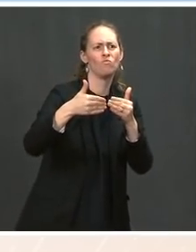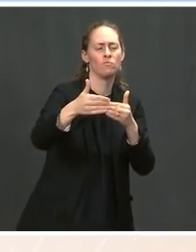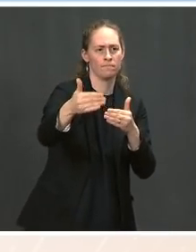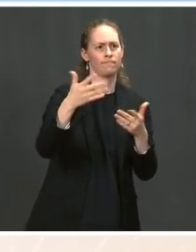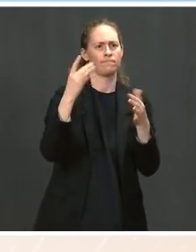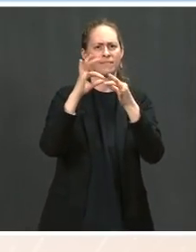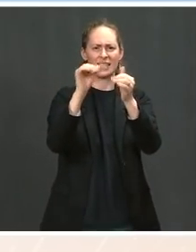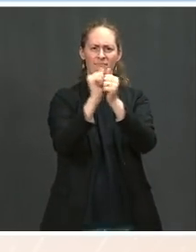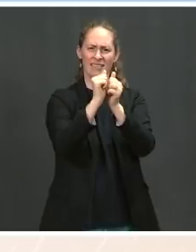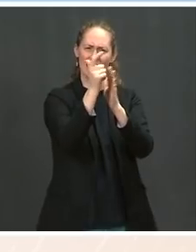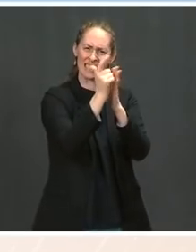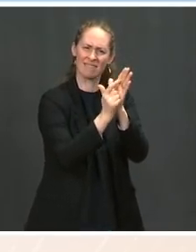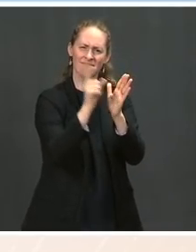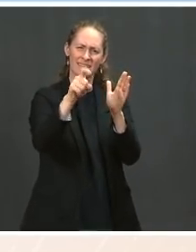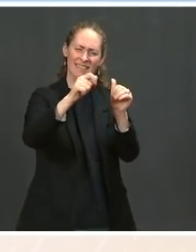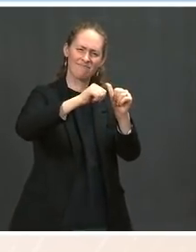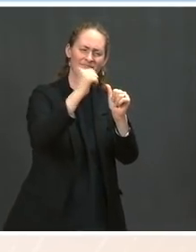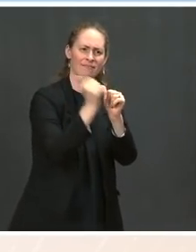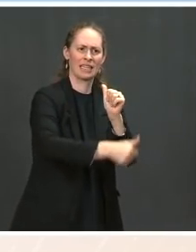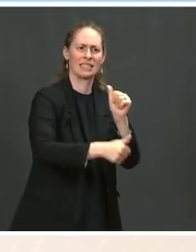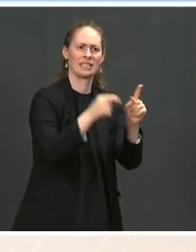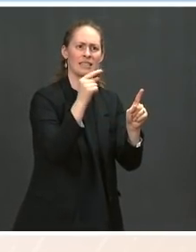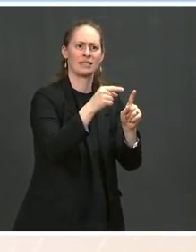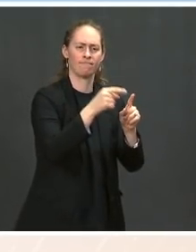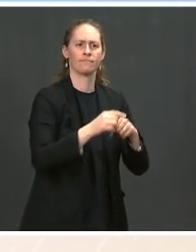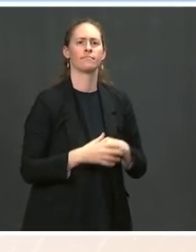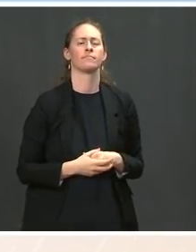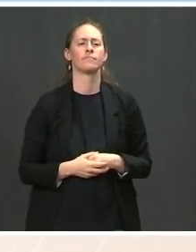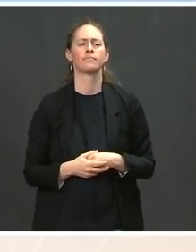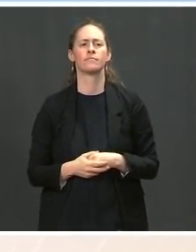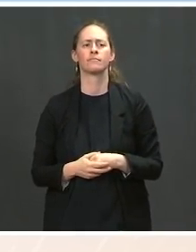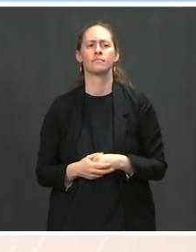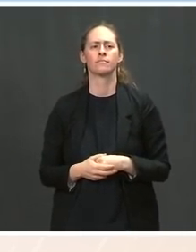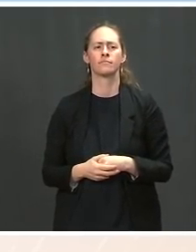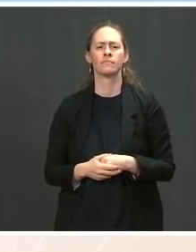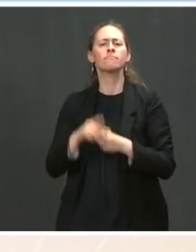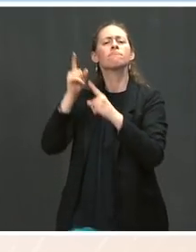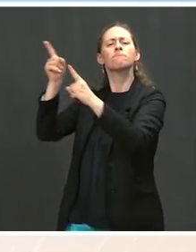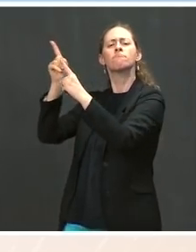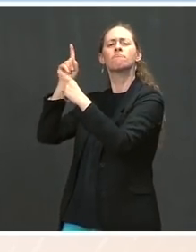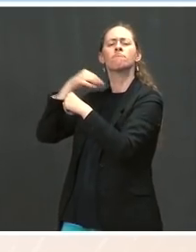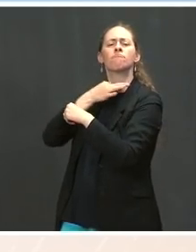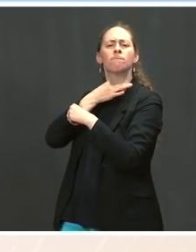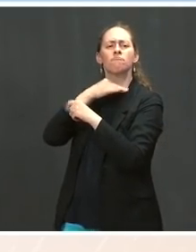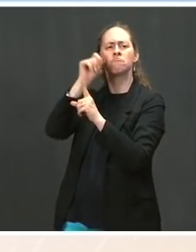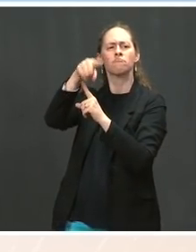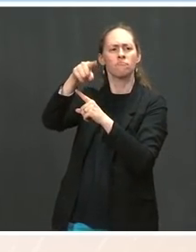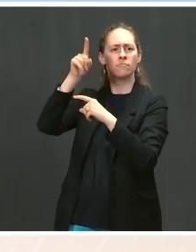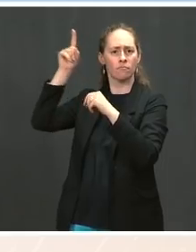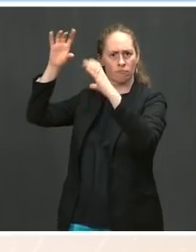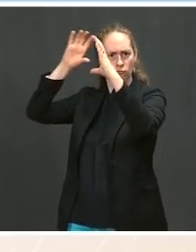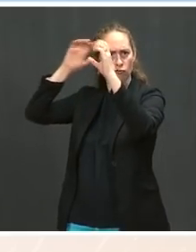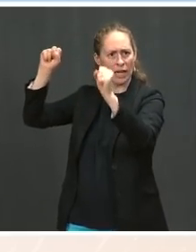The Press: Okay. And just, on a separate matter, the Biden administration has issued a proposal to rescind some of the Trump-era abortion rules.